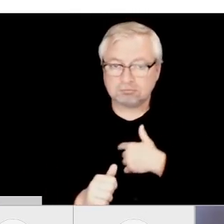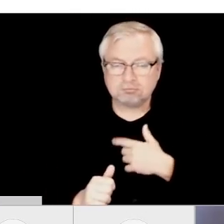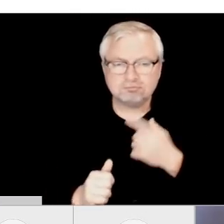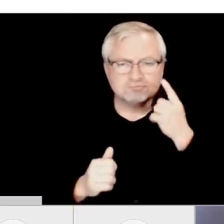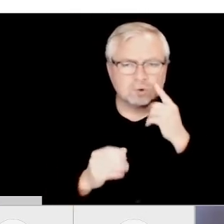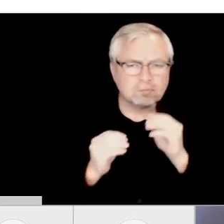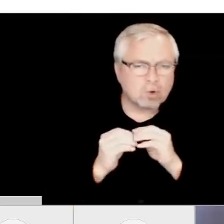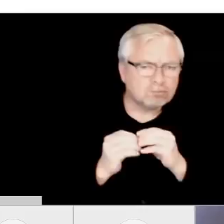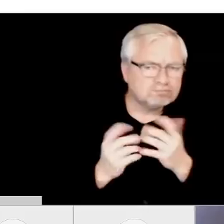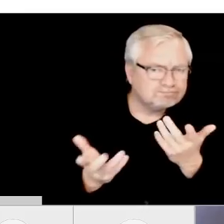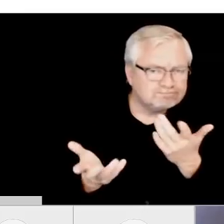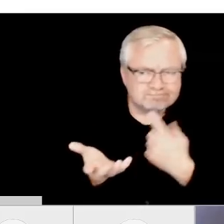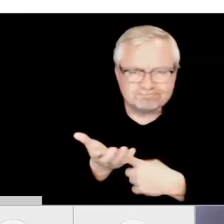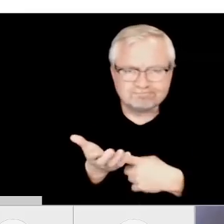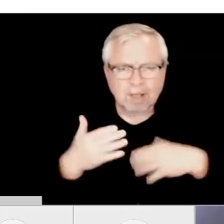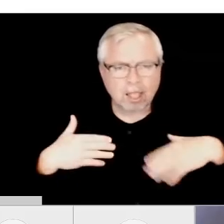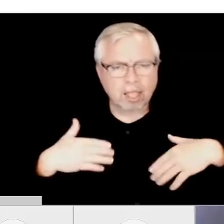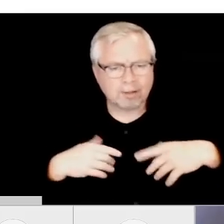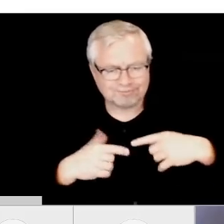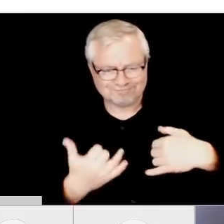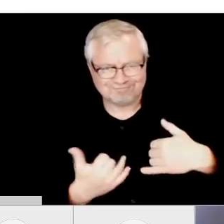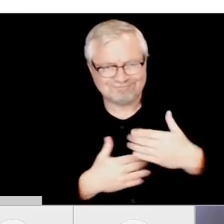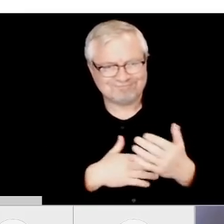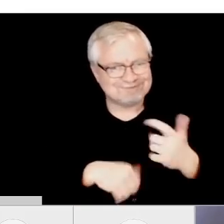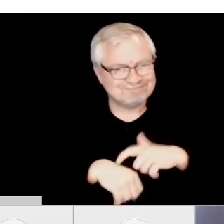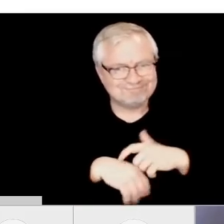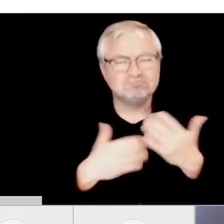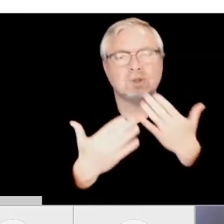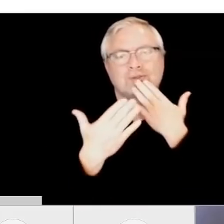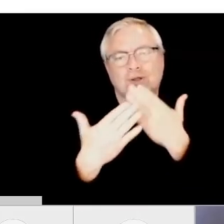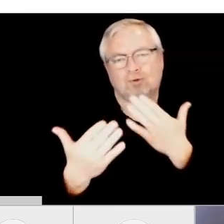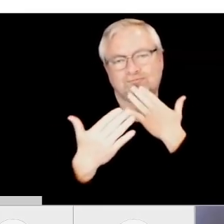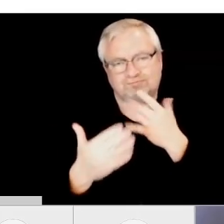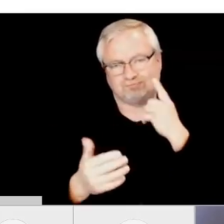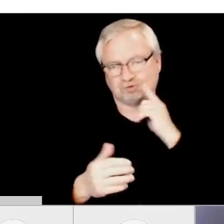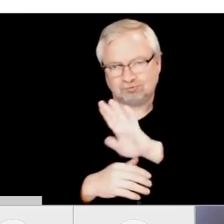to get to in this time period and thanks again for your flexibility for a